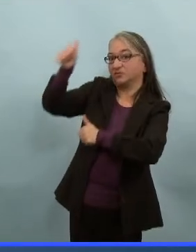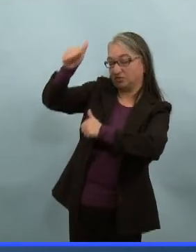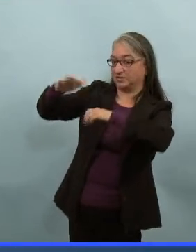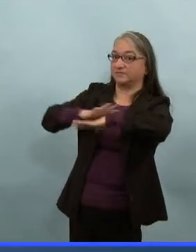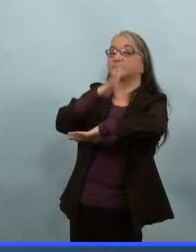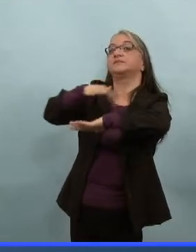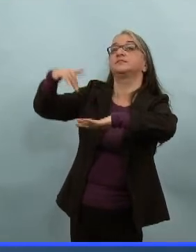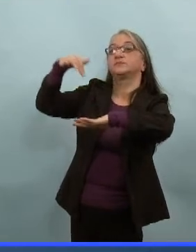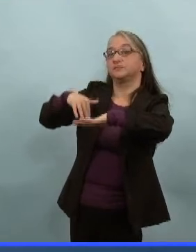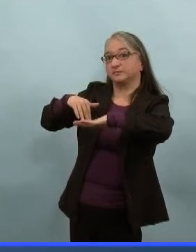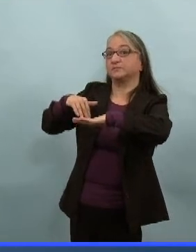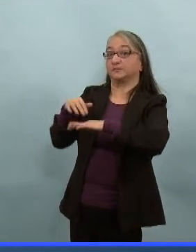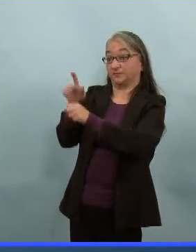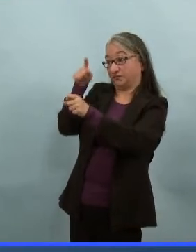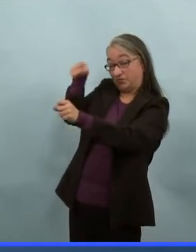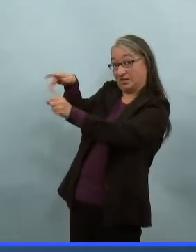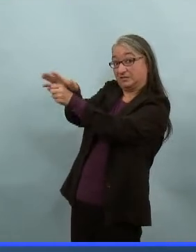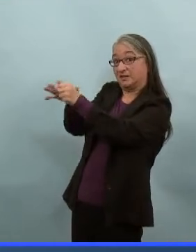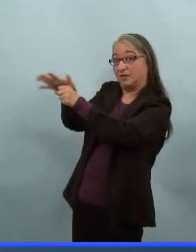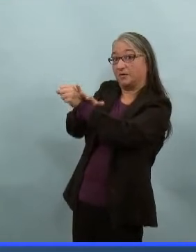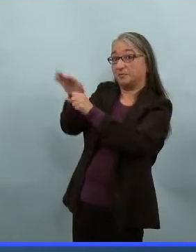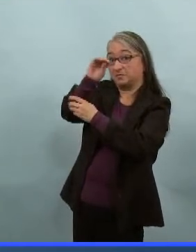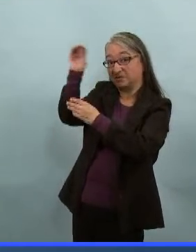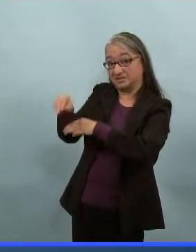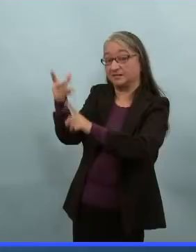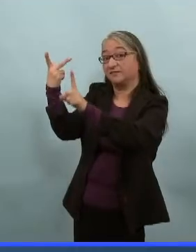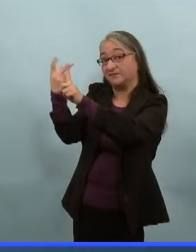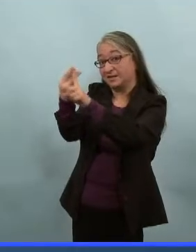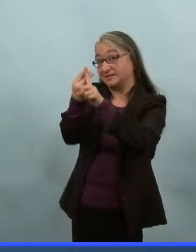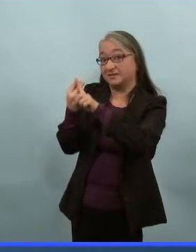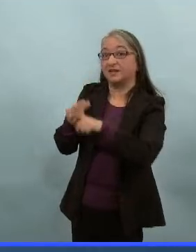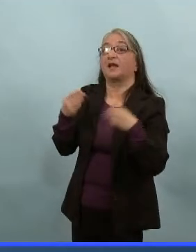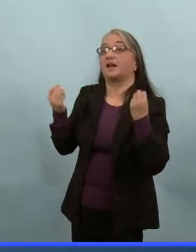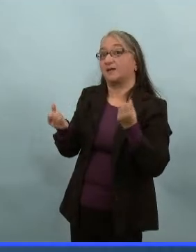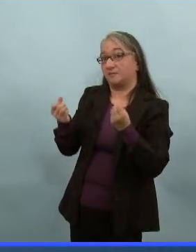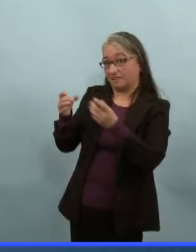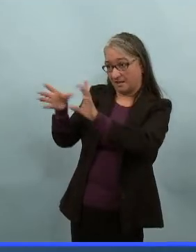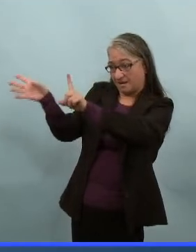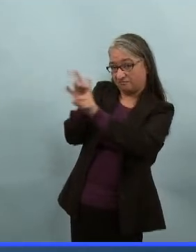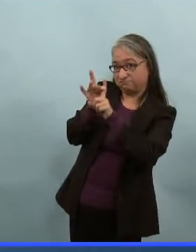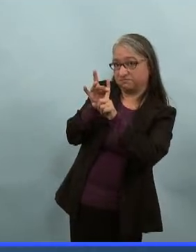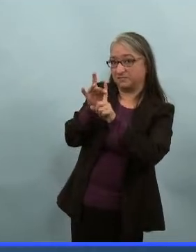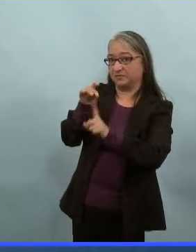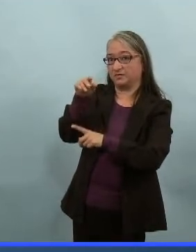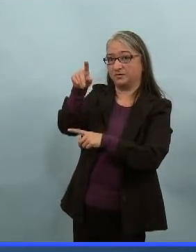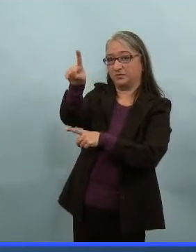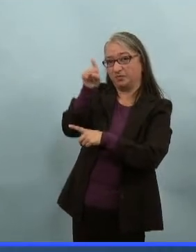reserve and now 233 cases how can you say omnicron hasn't spread to first nations when the only